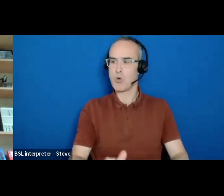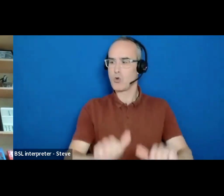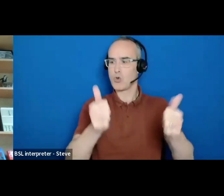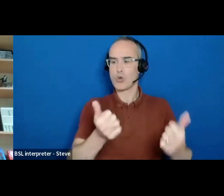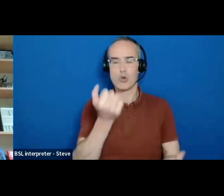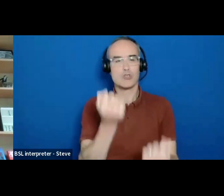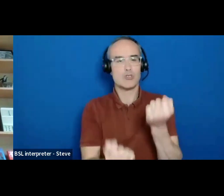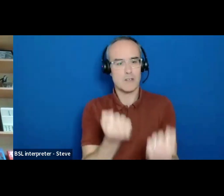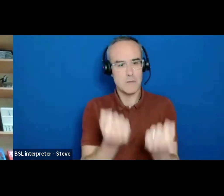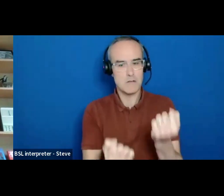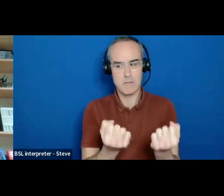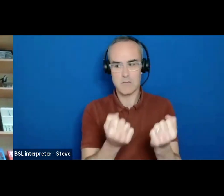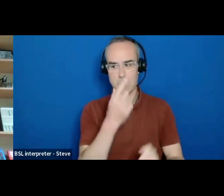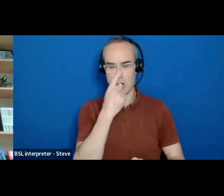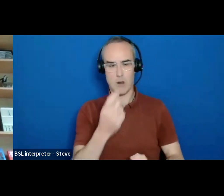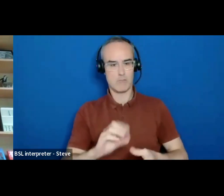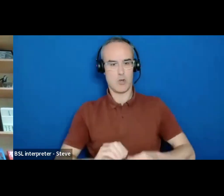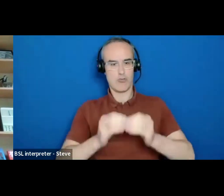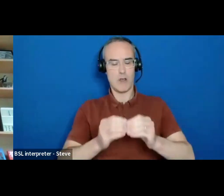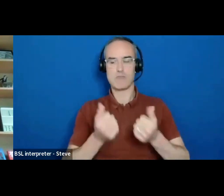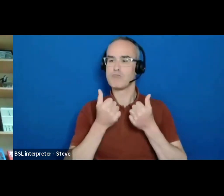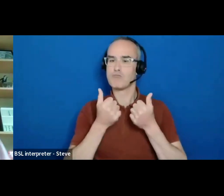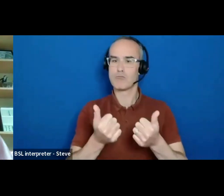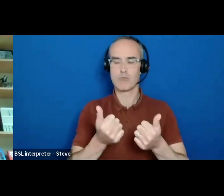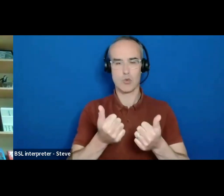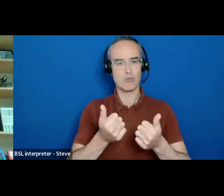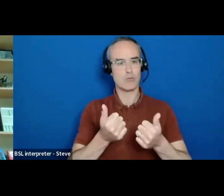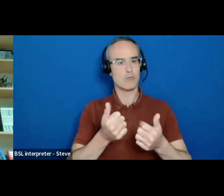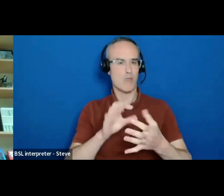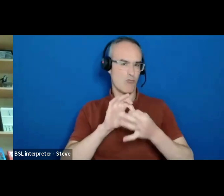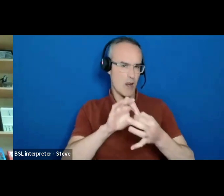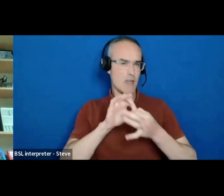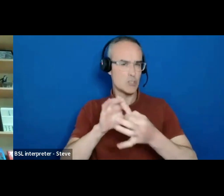to form relationships. One of the, one of the key things